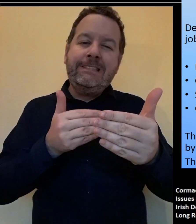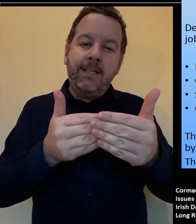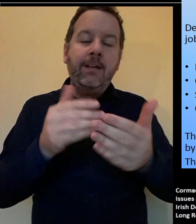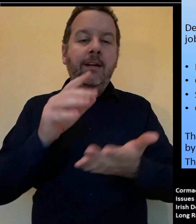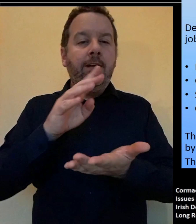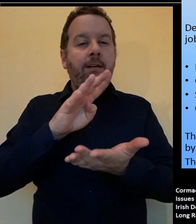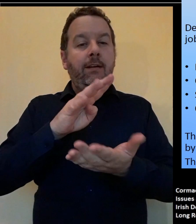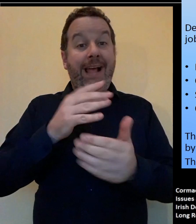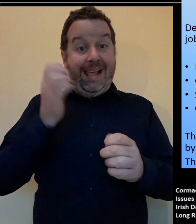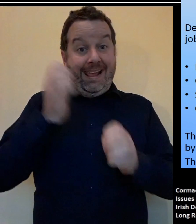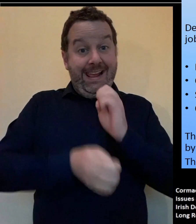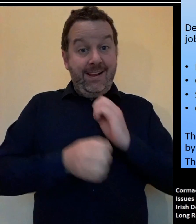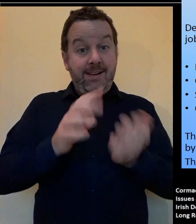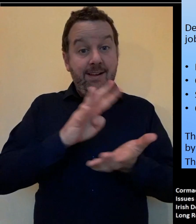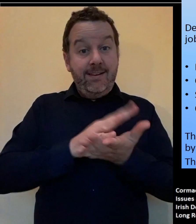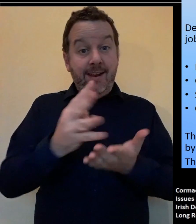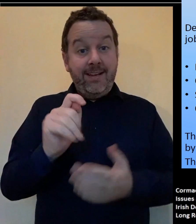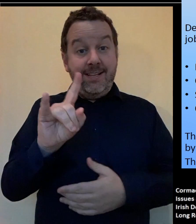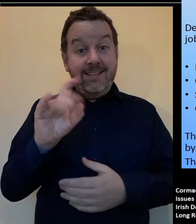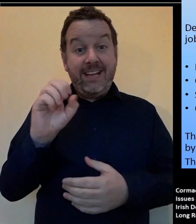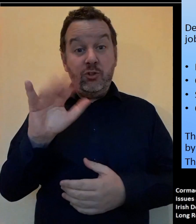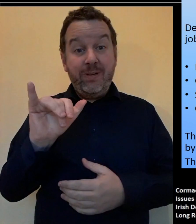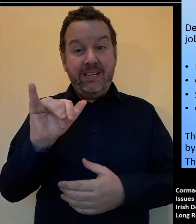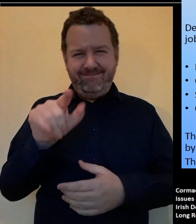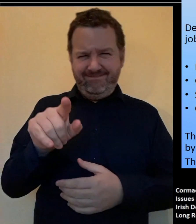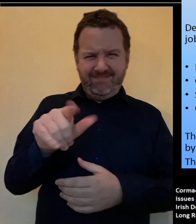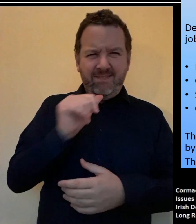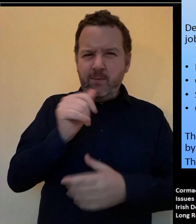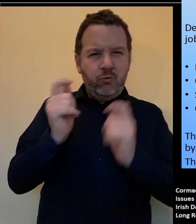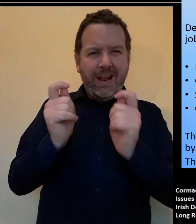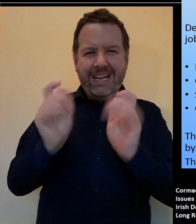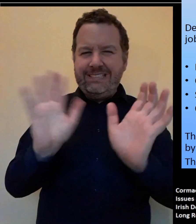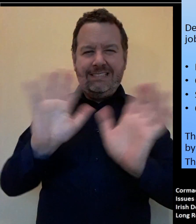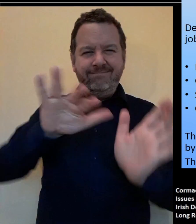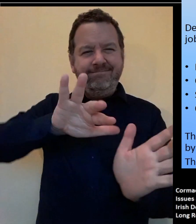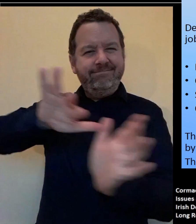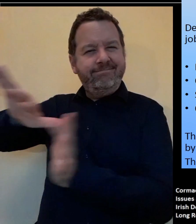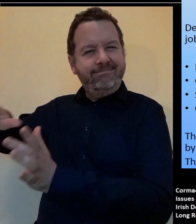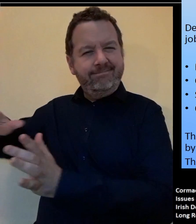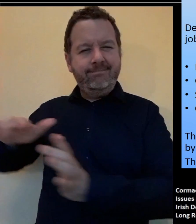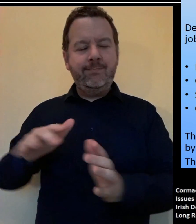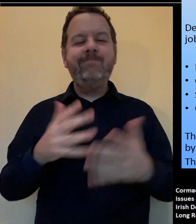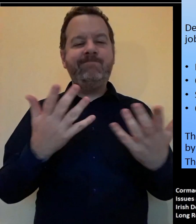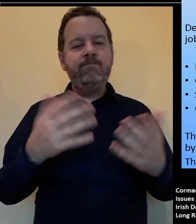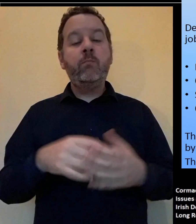century, workhouses moved away from using non-trained medical staff.